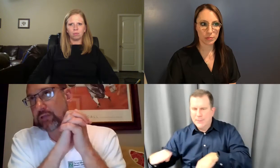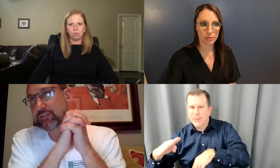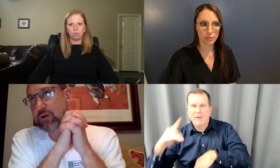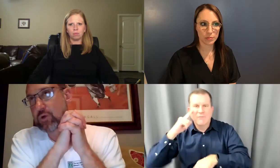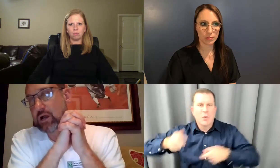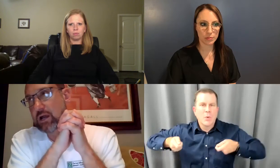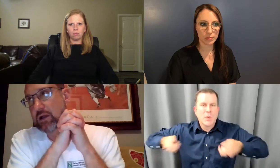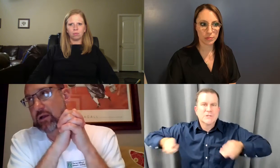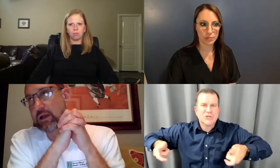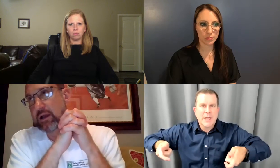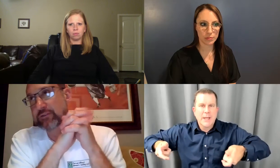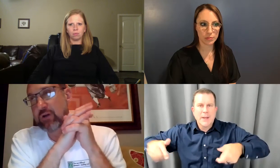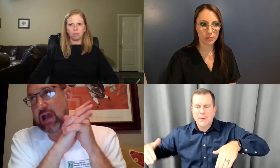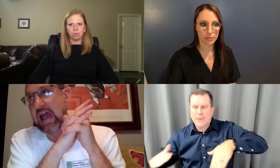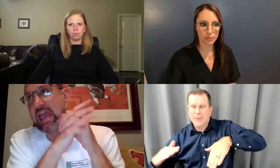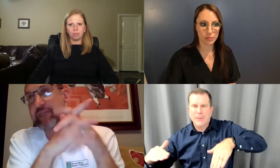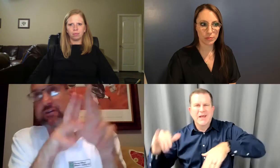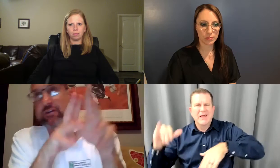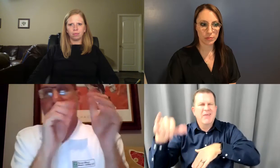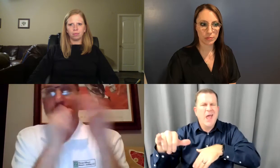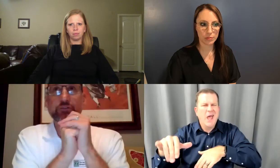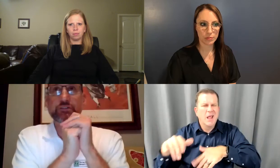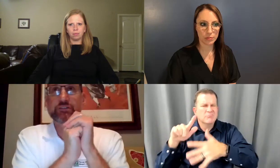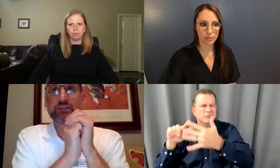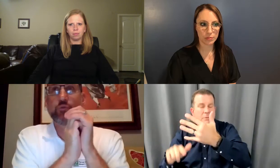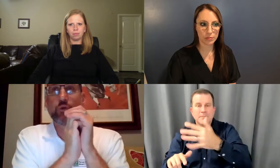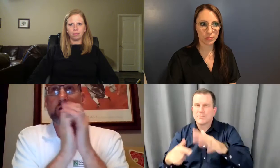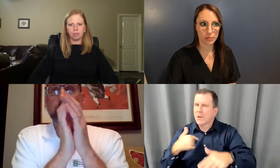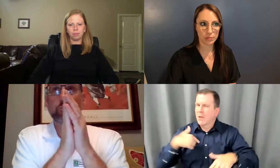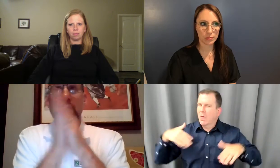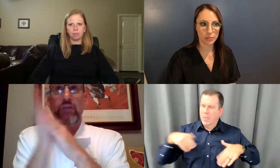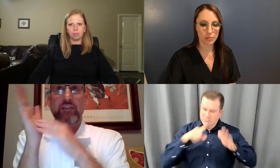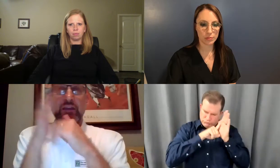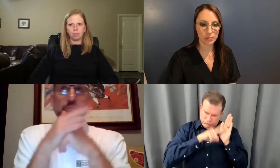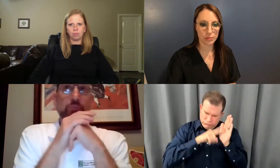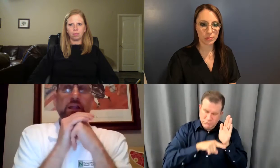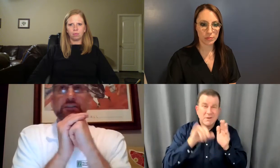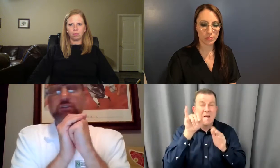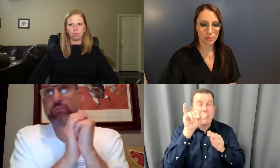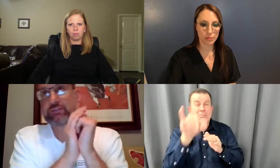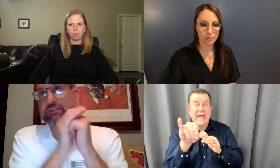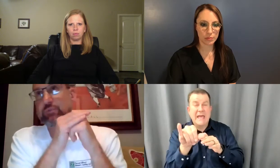And so I haven't done the research to see where that language applies to a business,